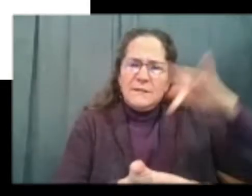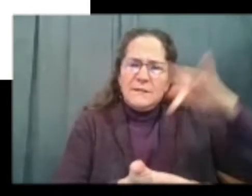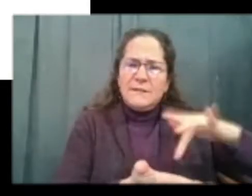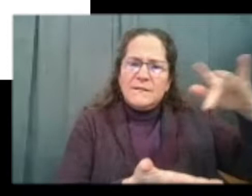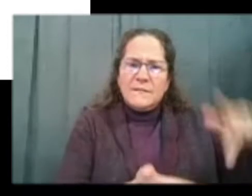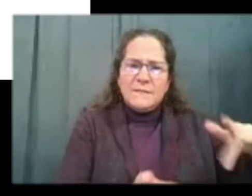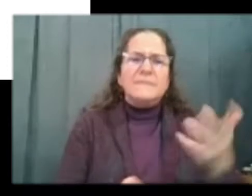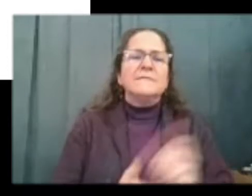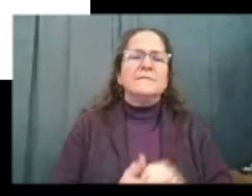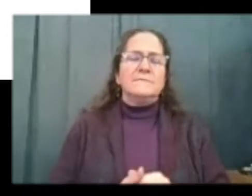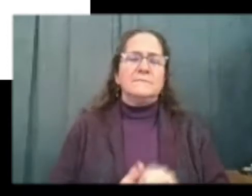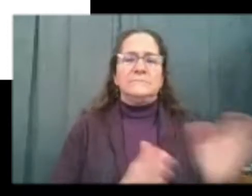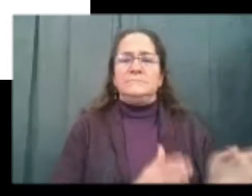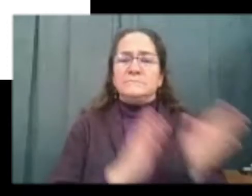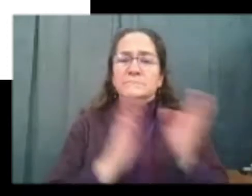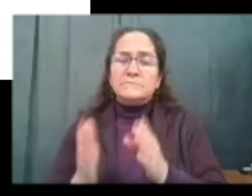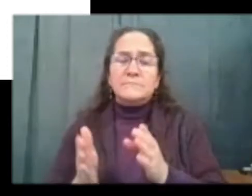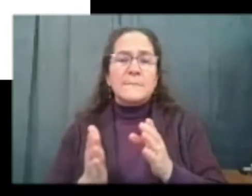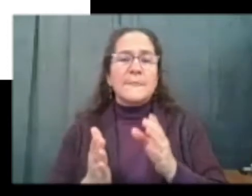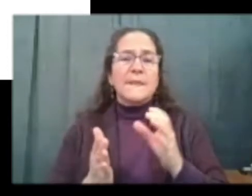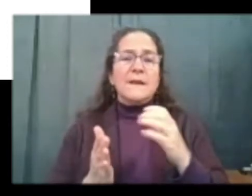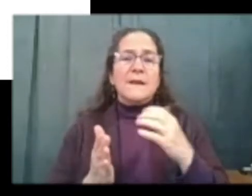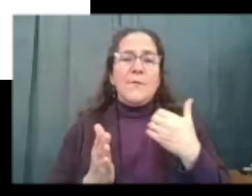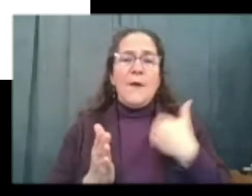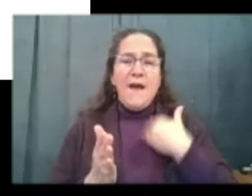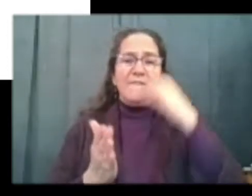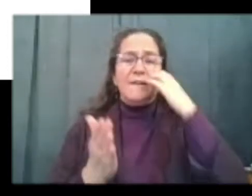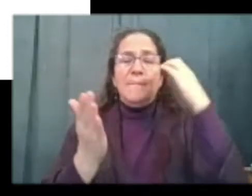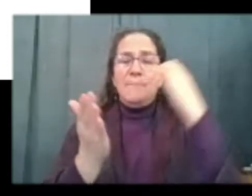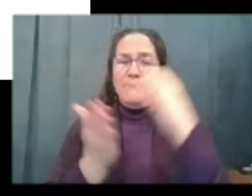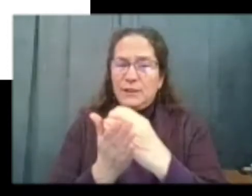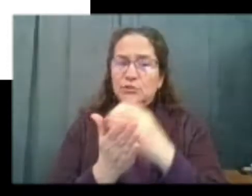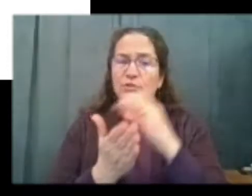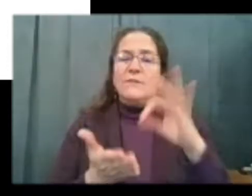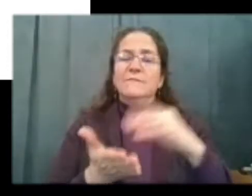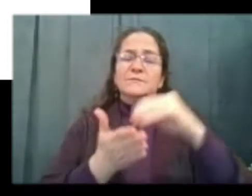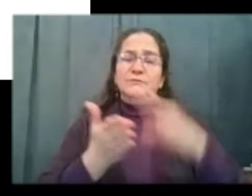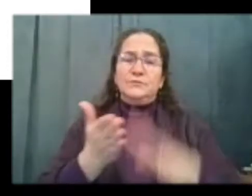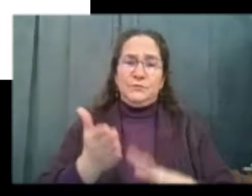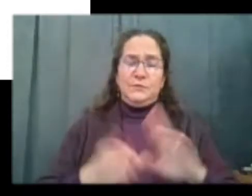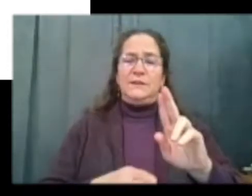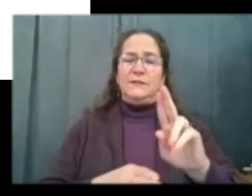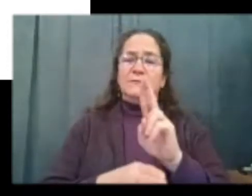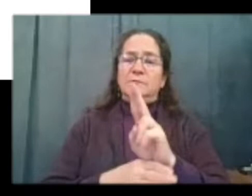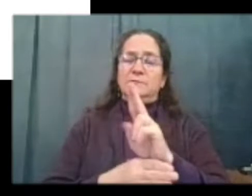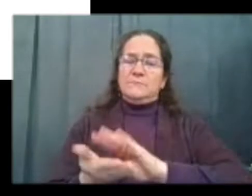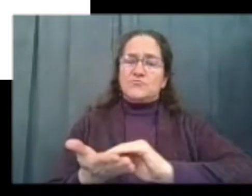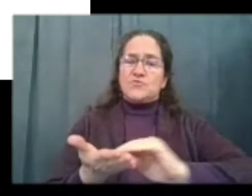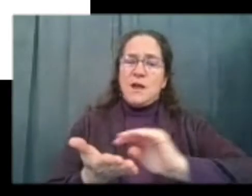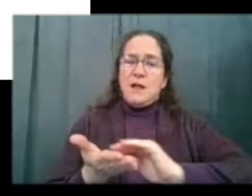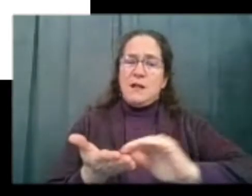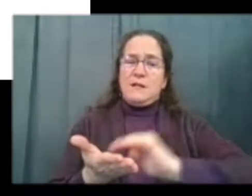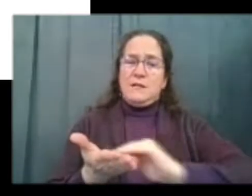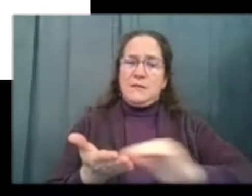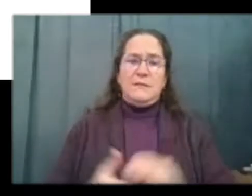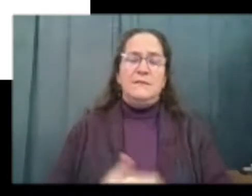We have pictures. A picture of a student reading Braille.